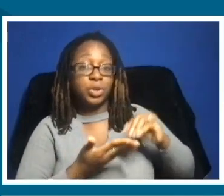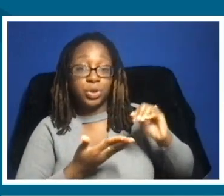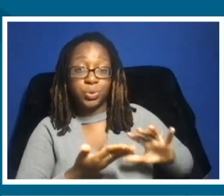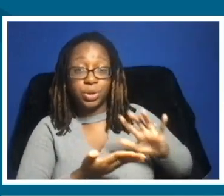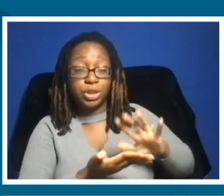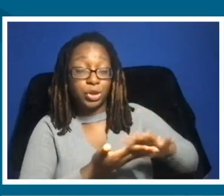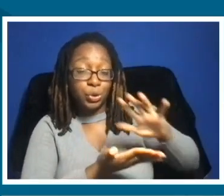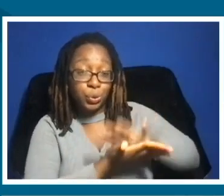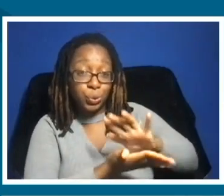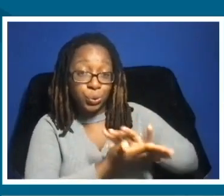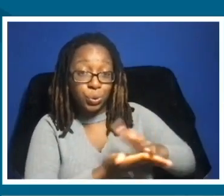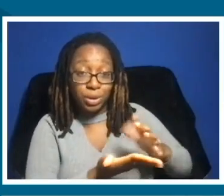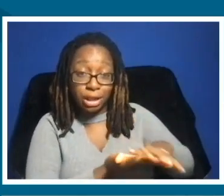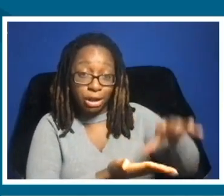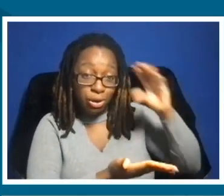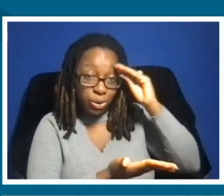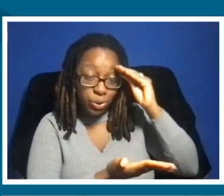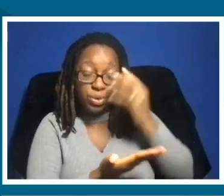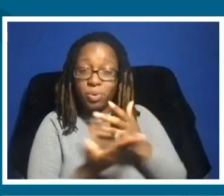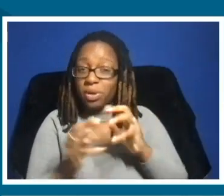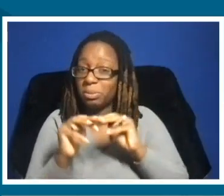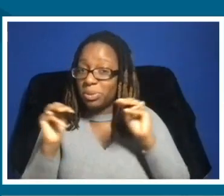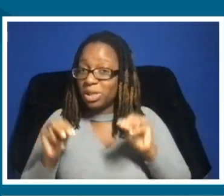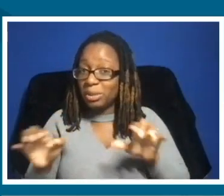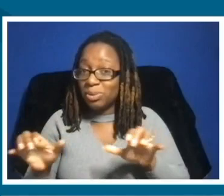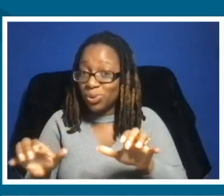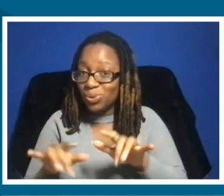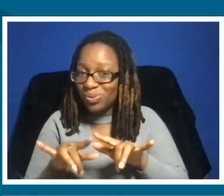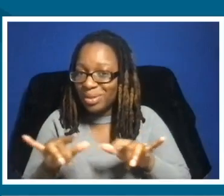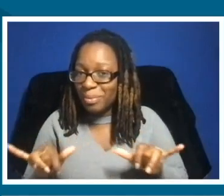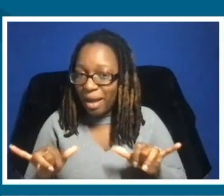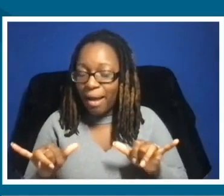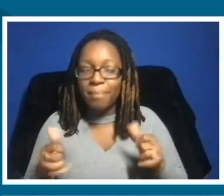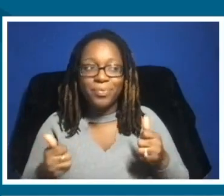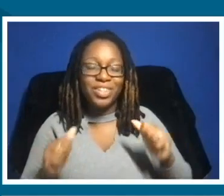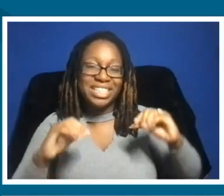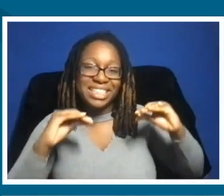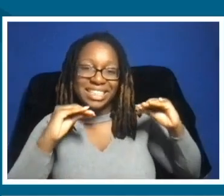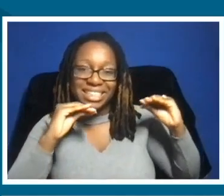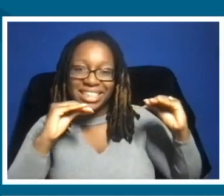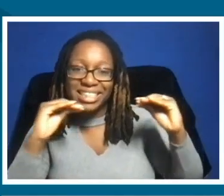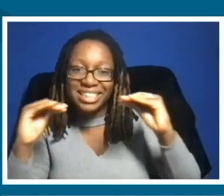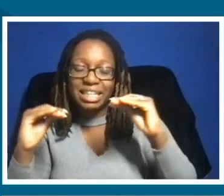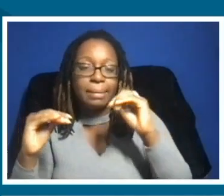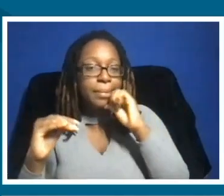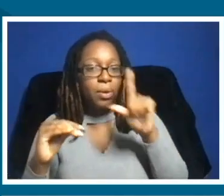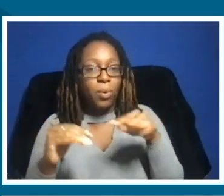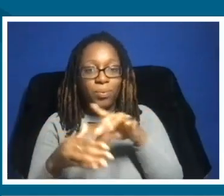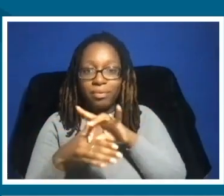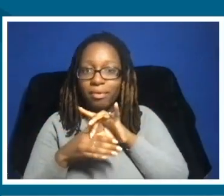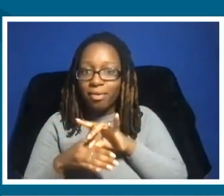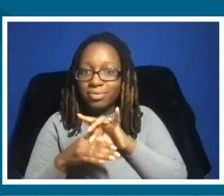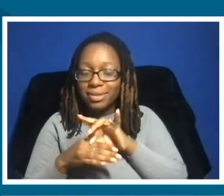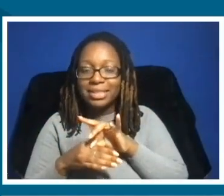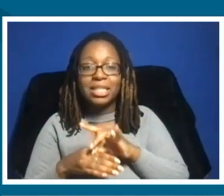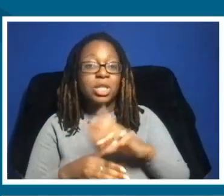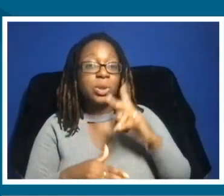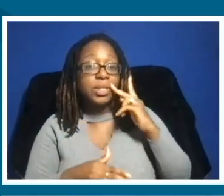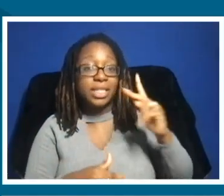what museums do as well is is teach people out of context you know so if you